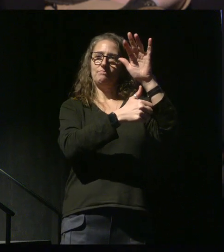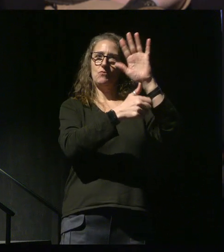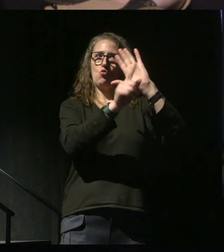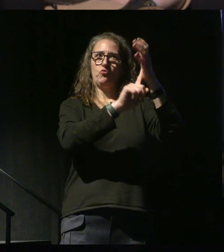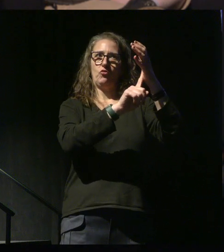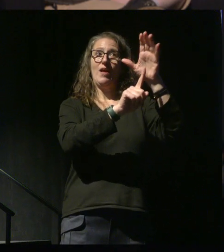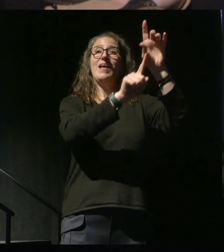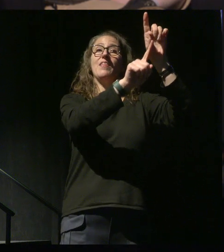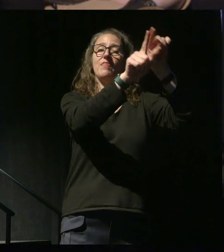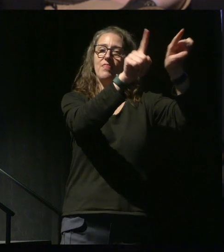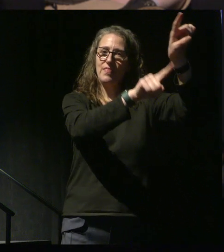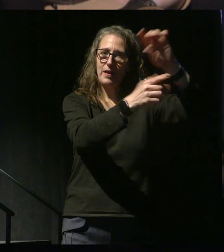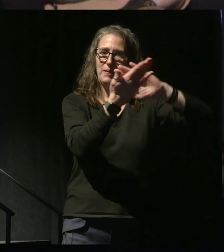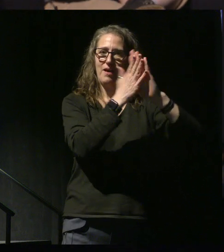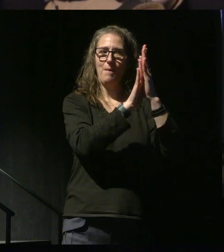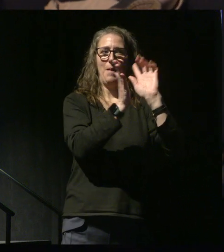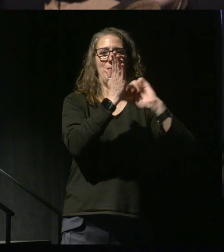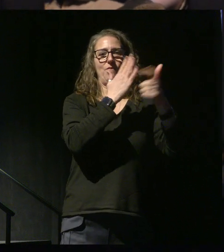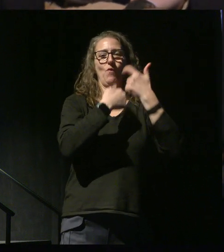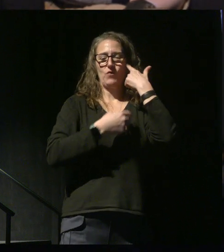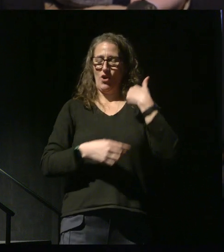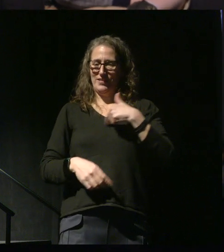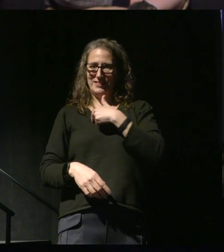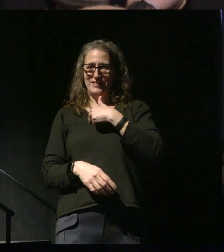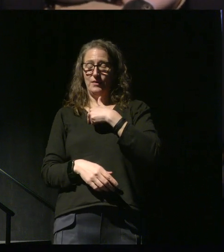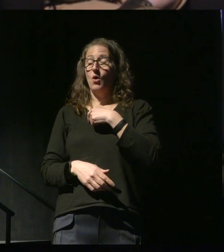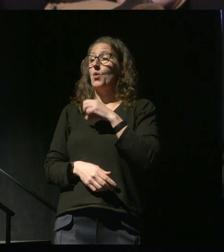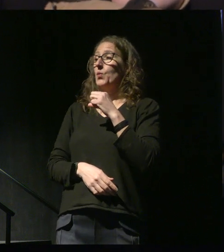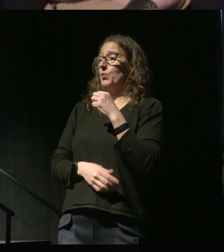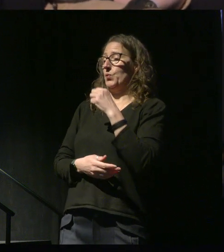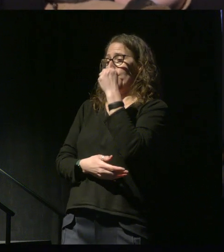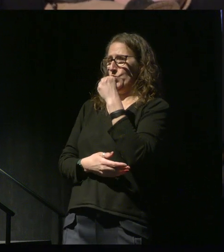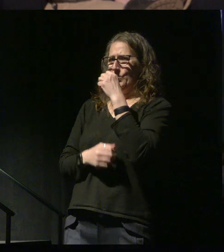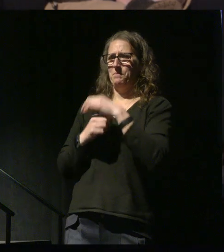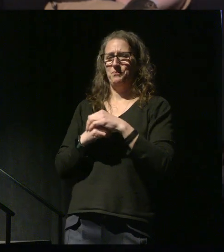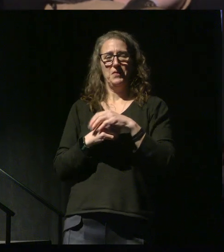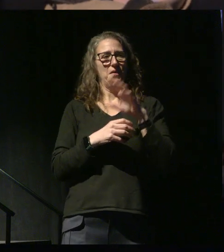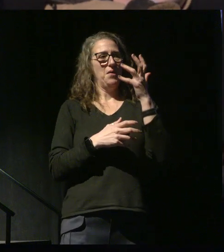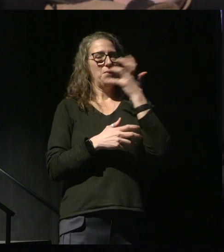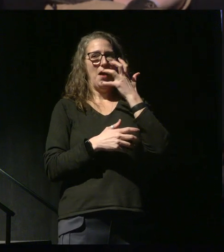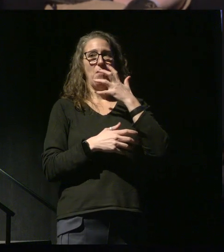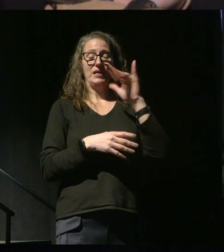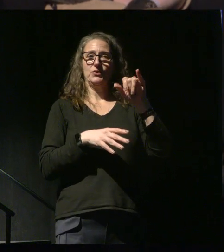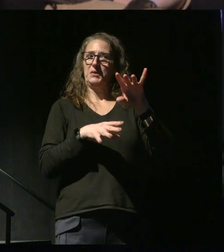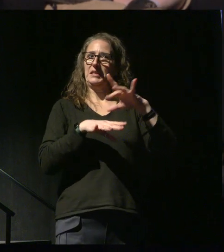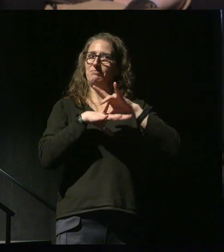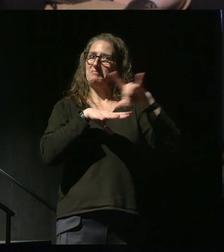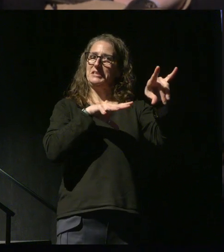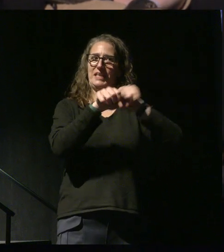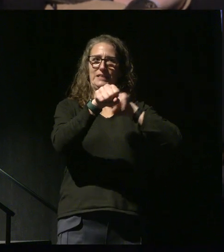I think we all felt that that created seismic effect. Yes.